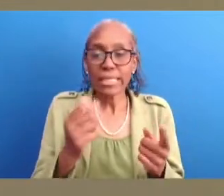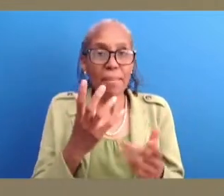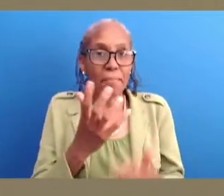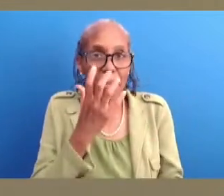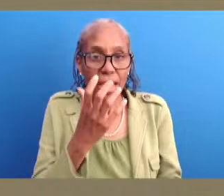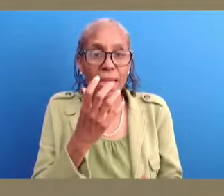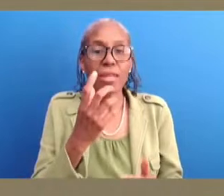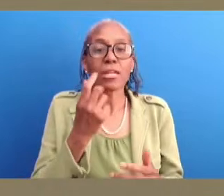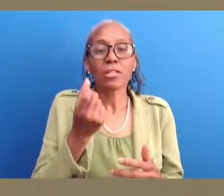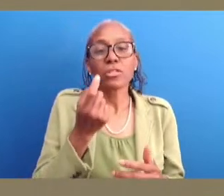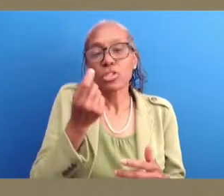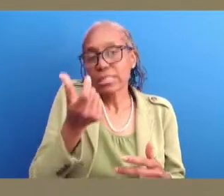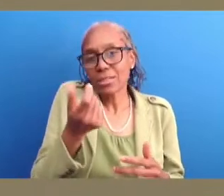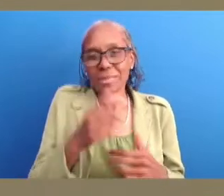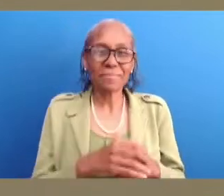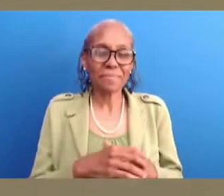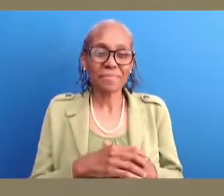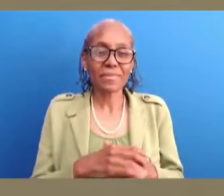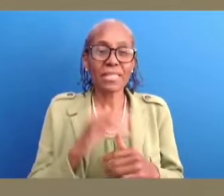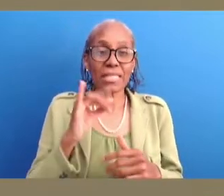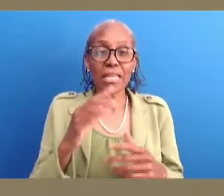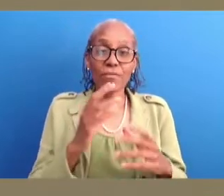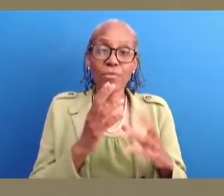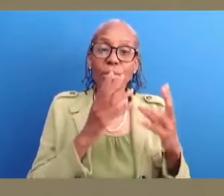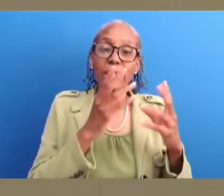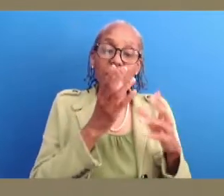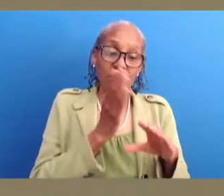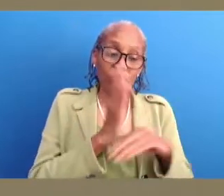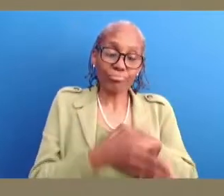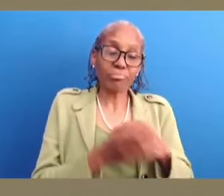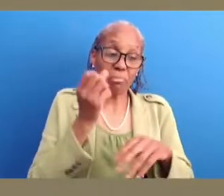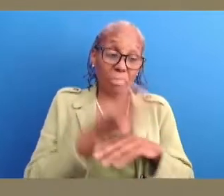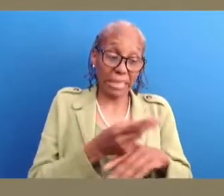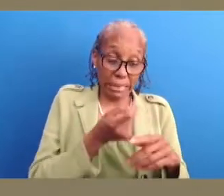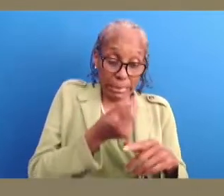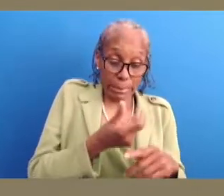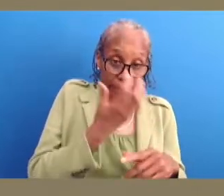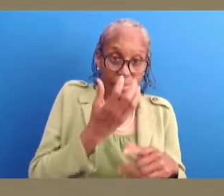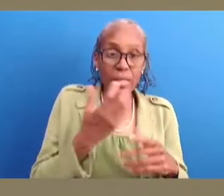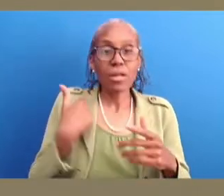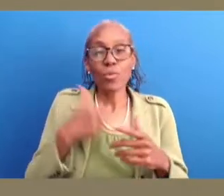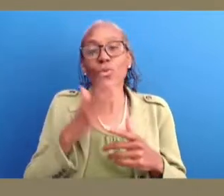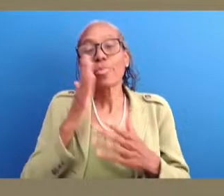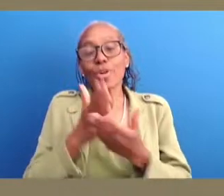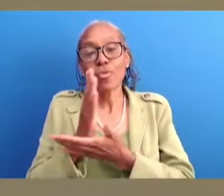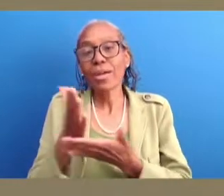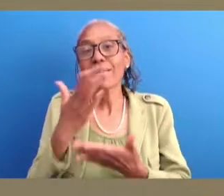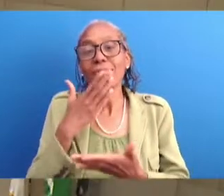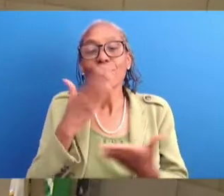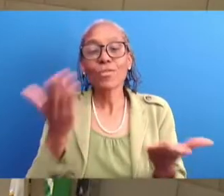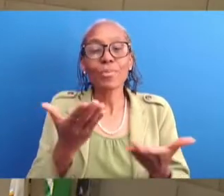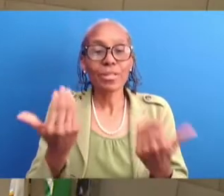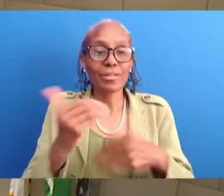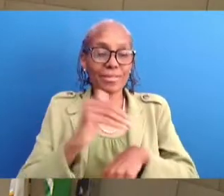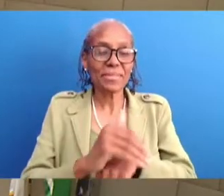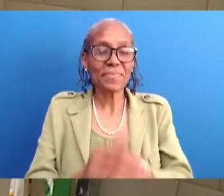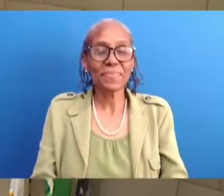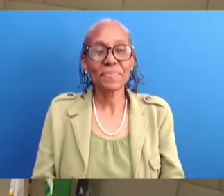SO THERE HAVE SOME GOOD PEOPLE AND EVERYBODY IS NOT MAD BUT JUST A LITTLE BIT, BUT IF WE CAN